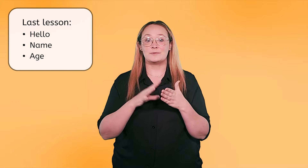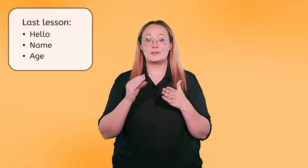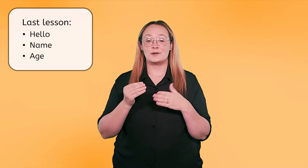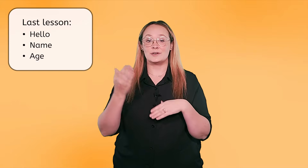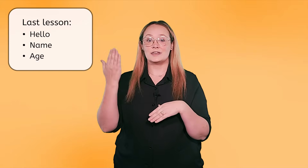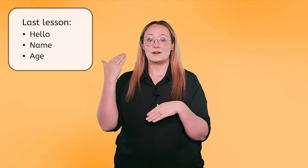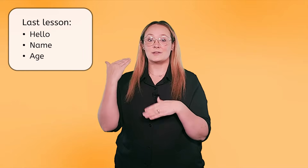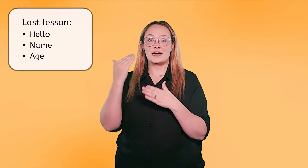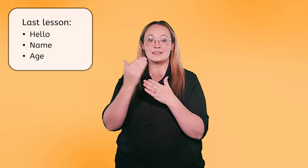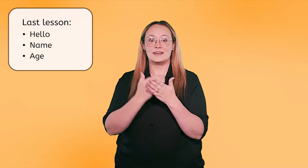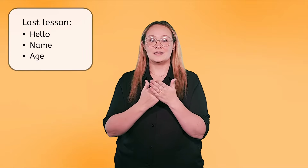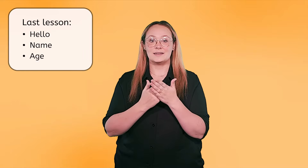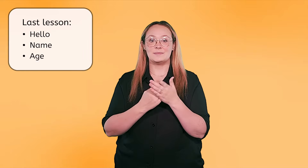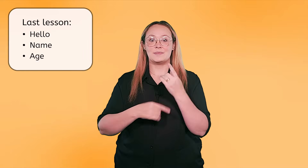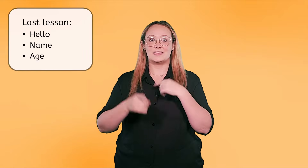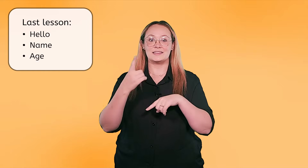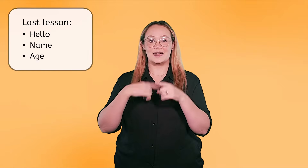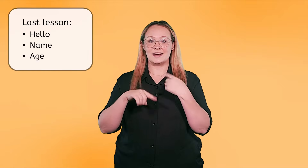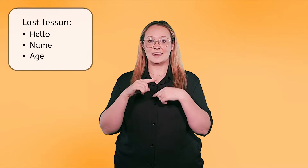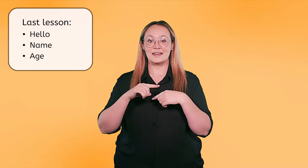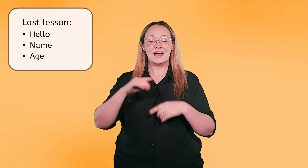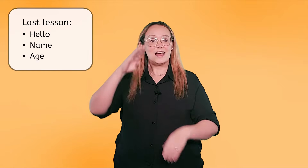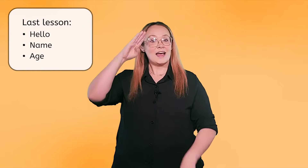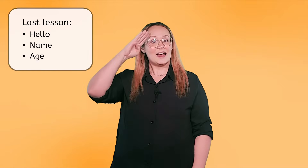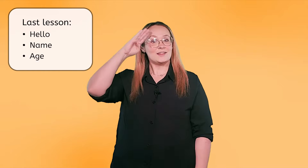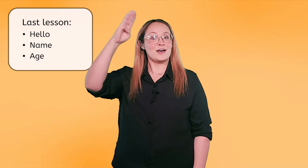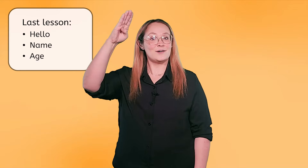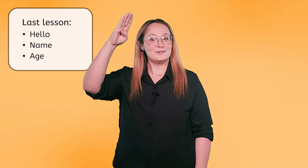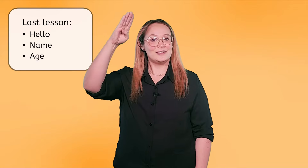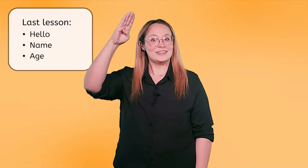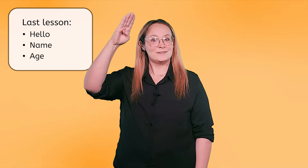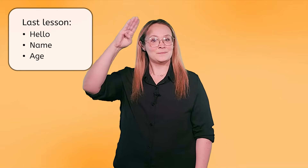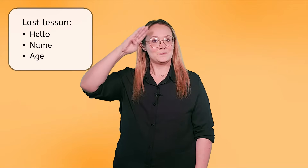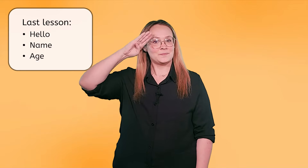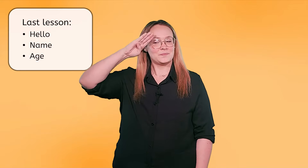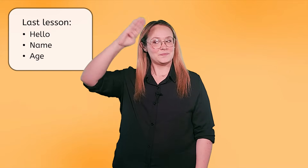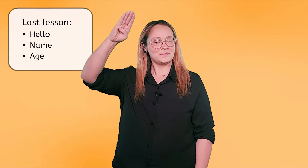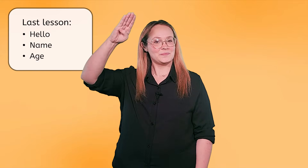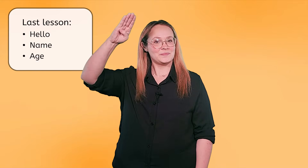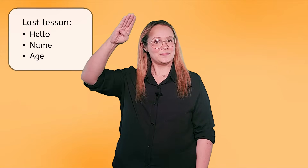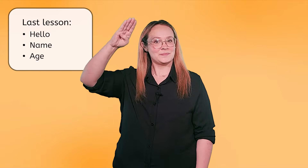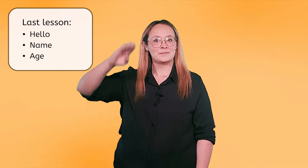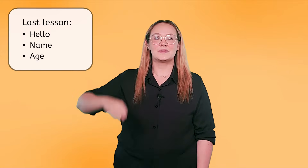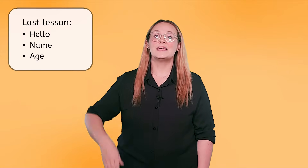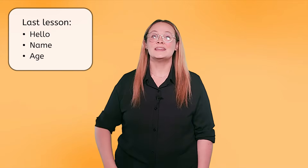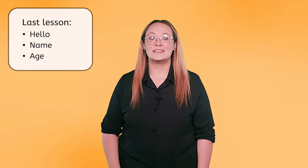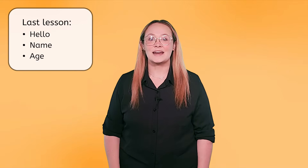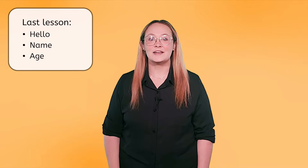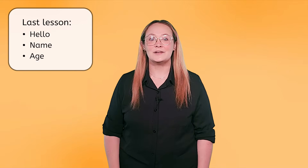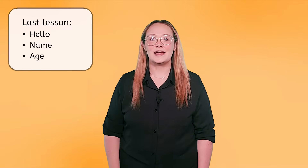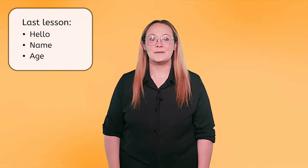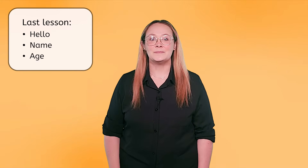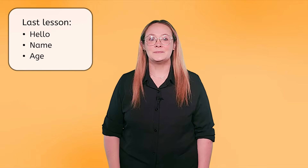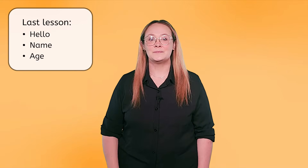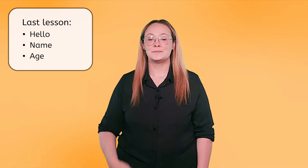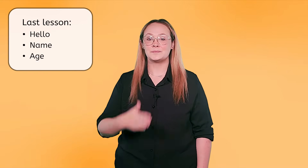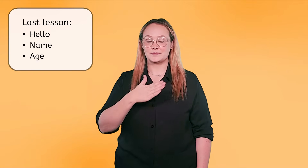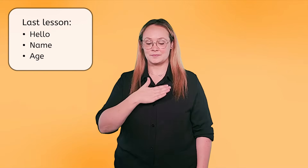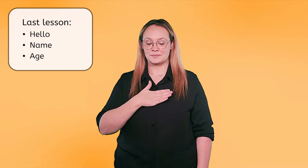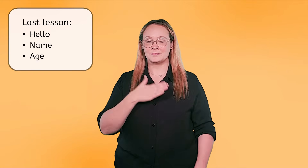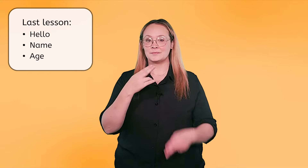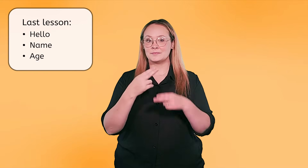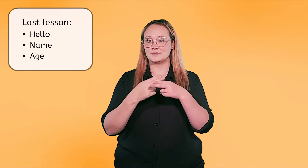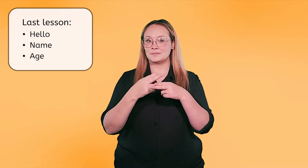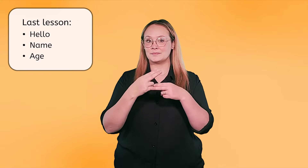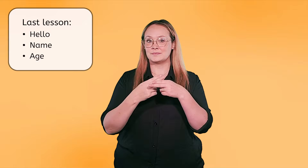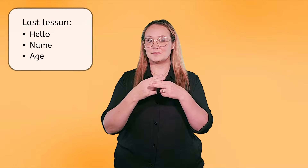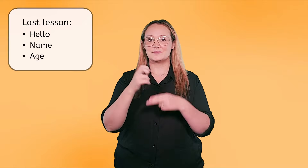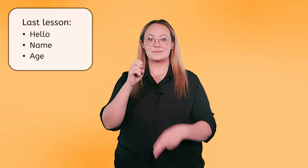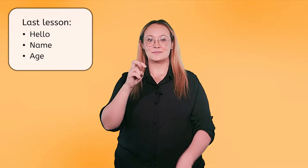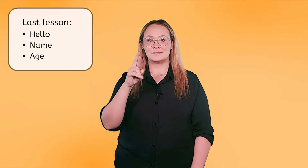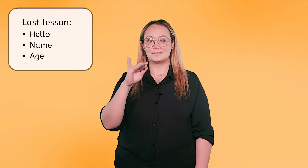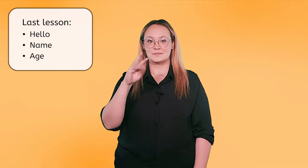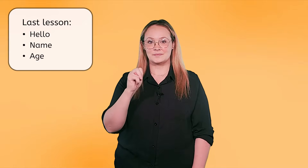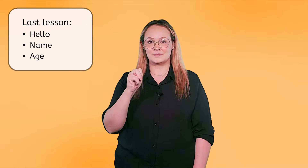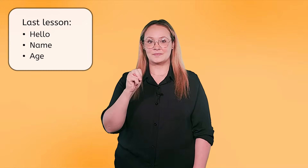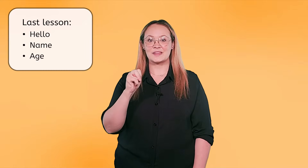we learned in our last lesson by signing hello, signing your name,